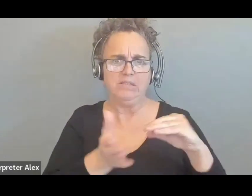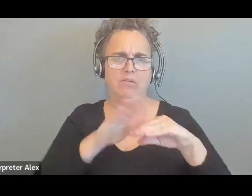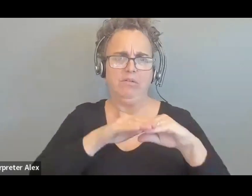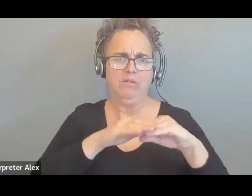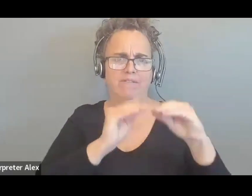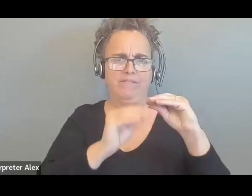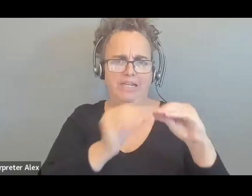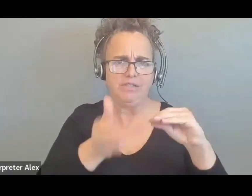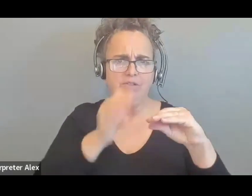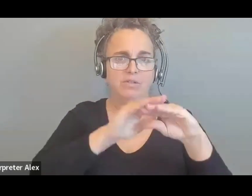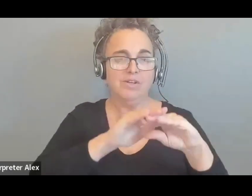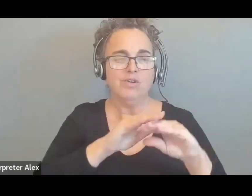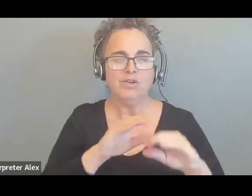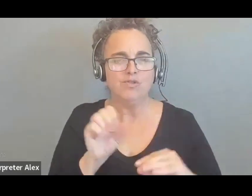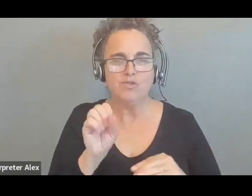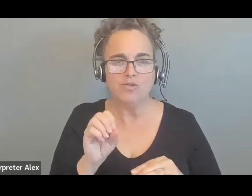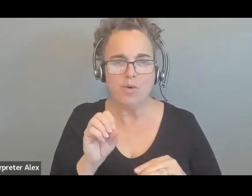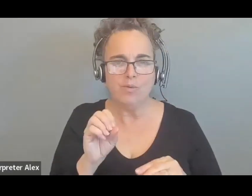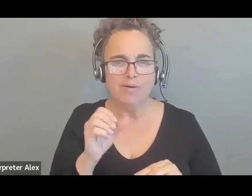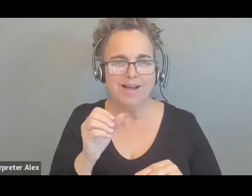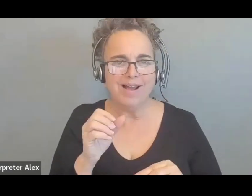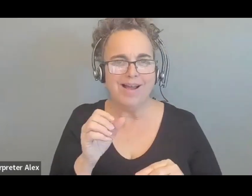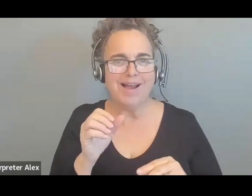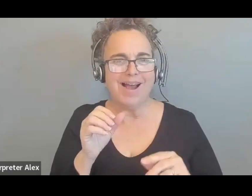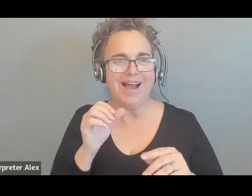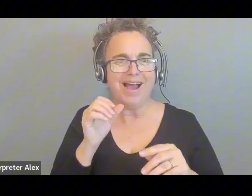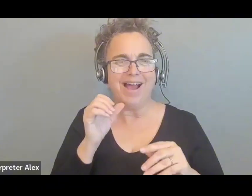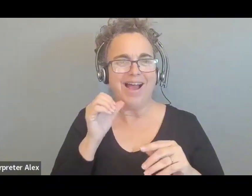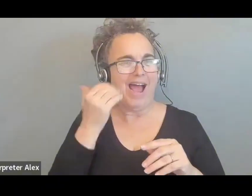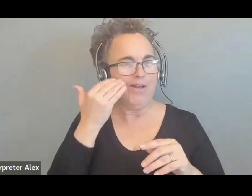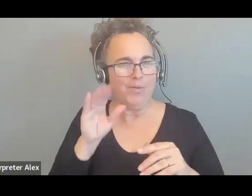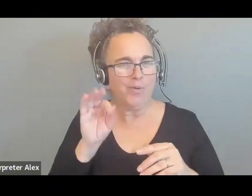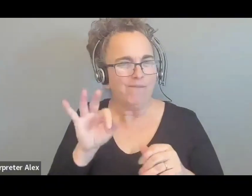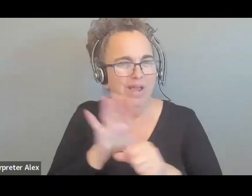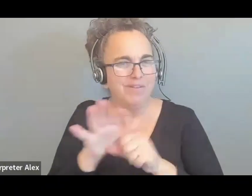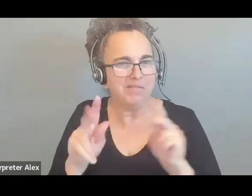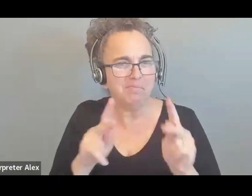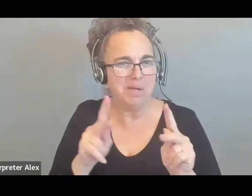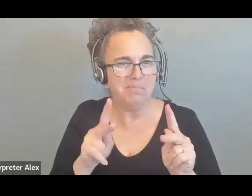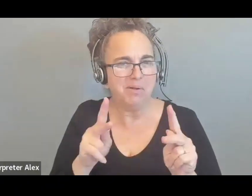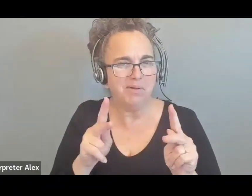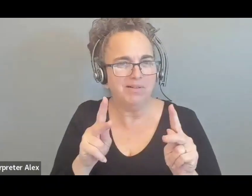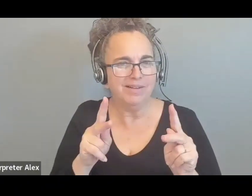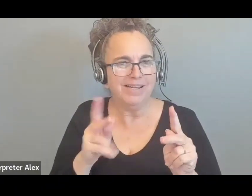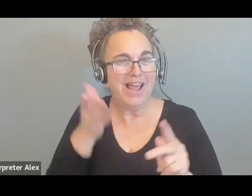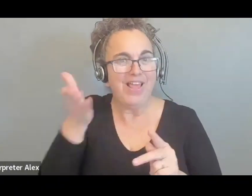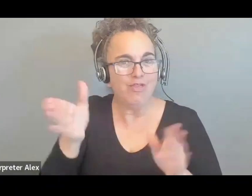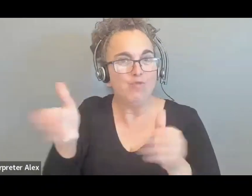that we have enough people in the room asking those questions at those companies that are developing the model.